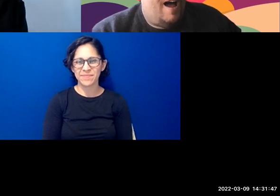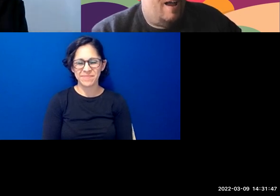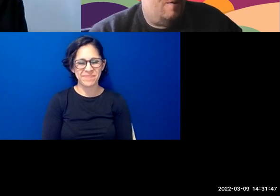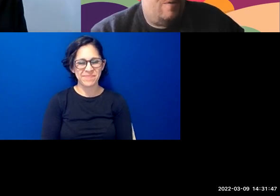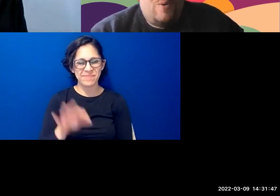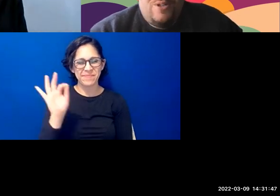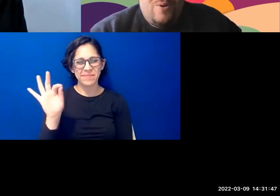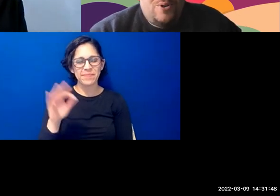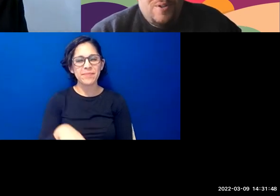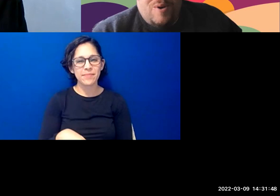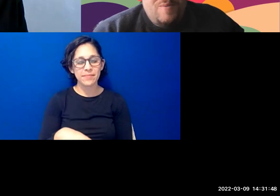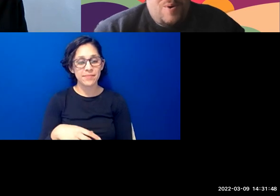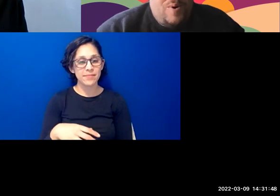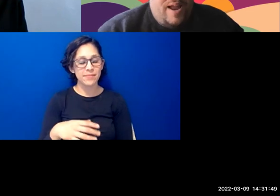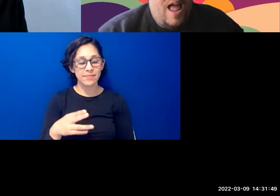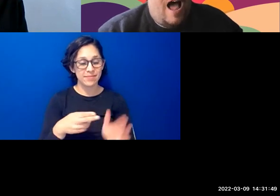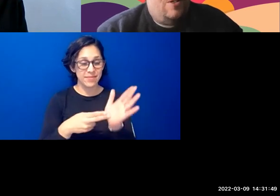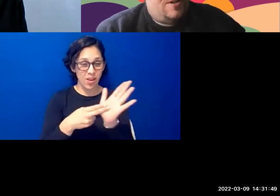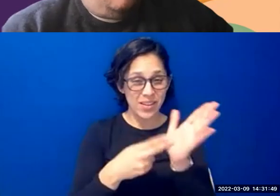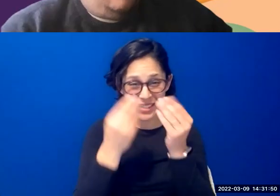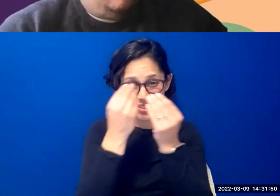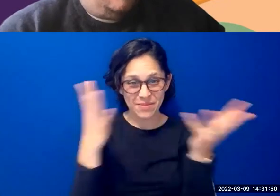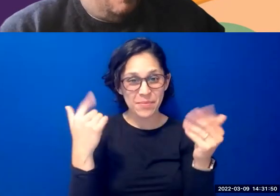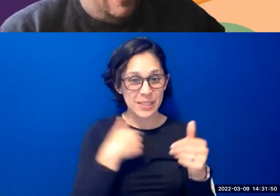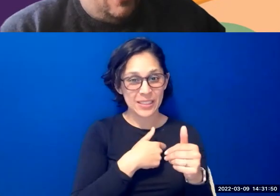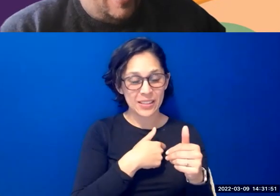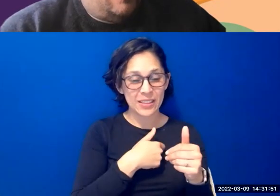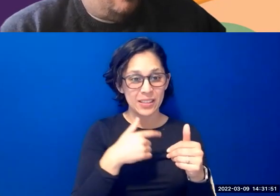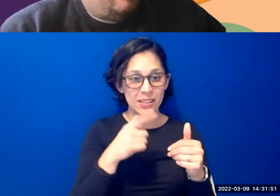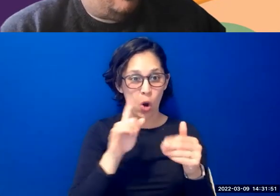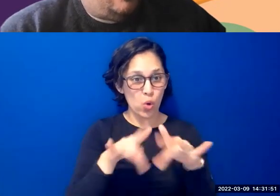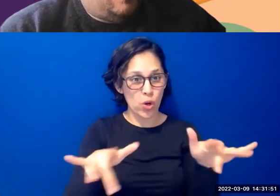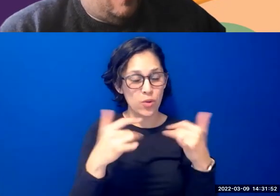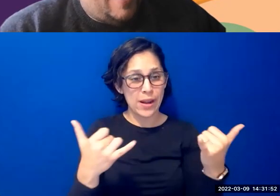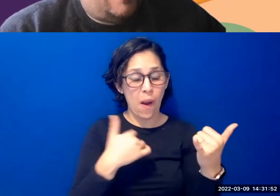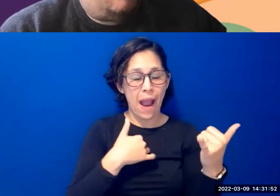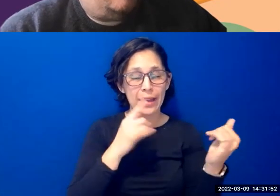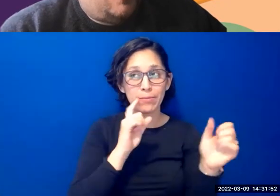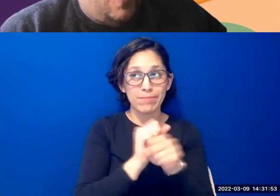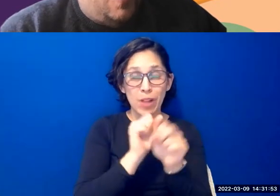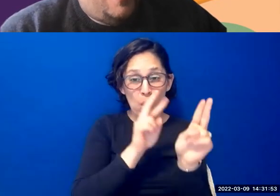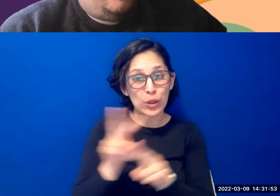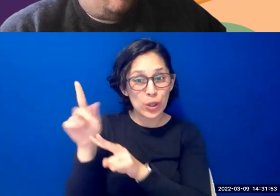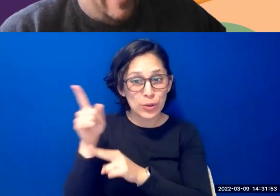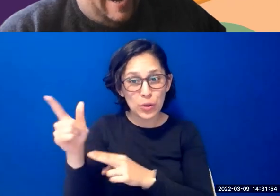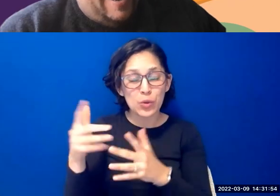Kyle Livie (he/him/his): I full disclosure since we're on recording I looked up to you so much, I don't know how much you knew that because I was so green.